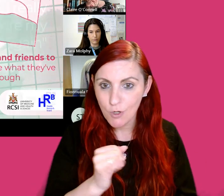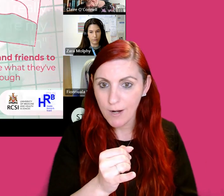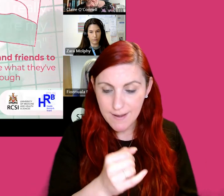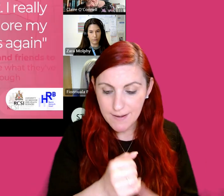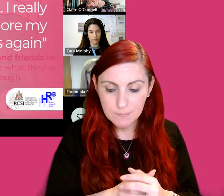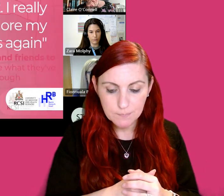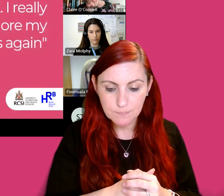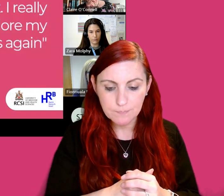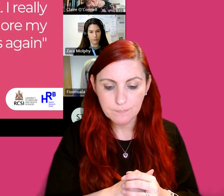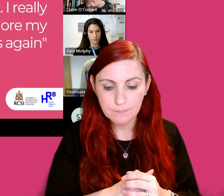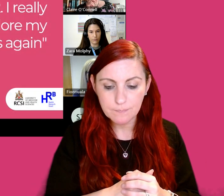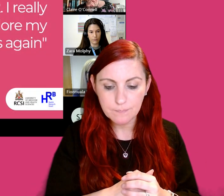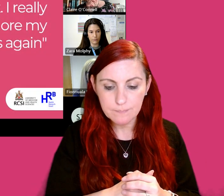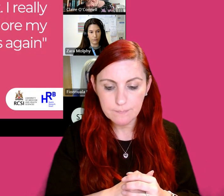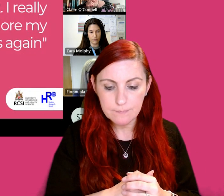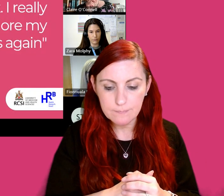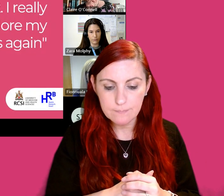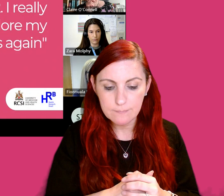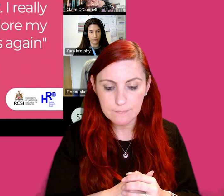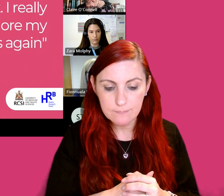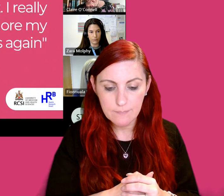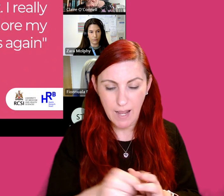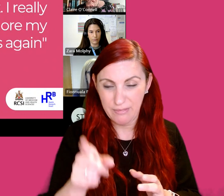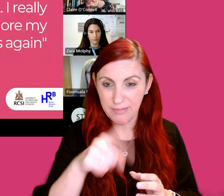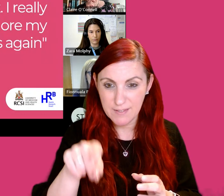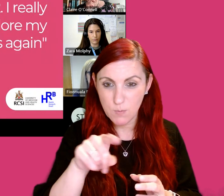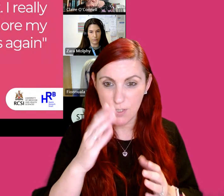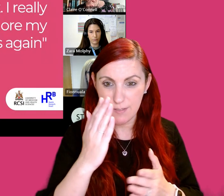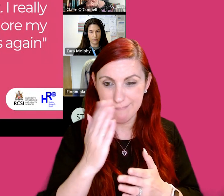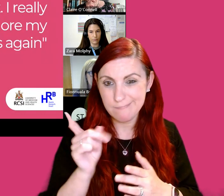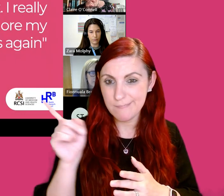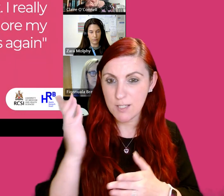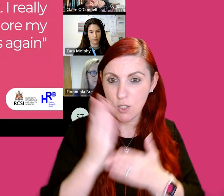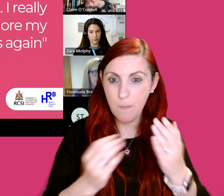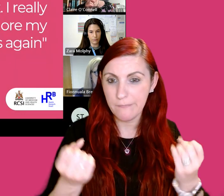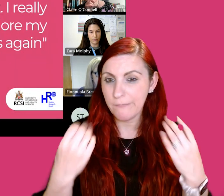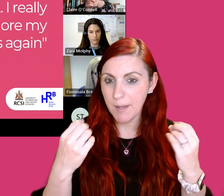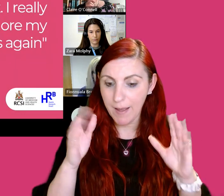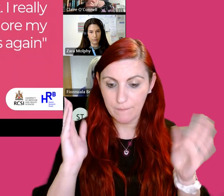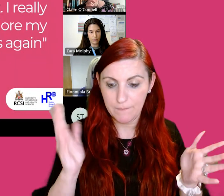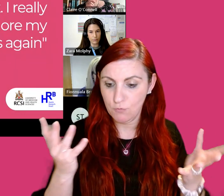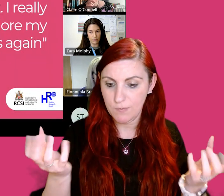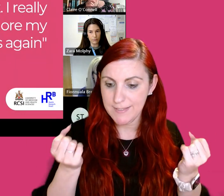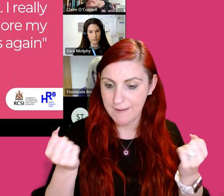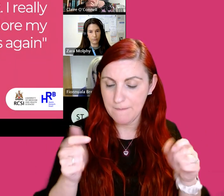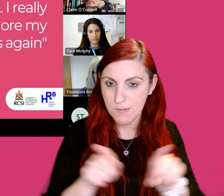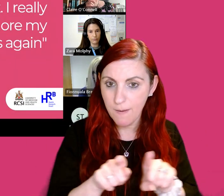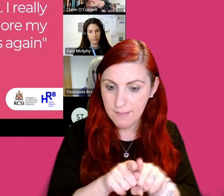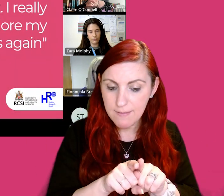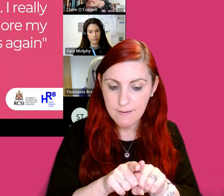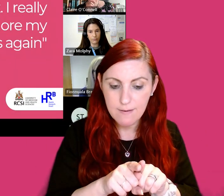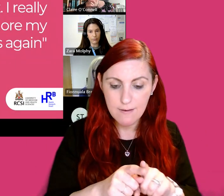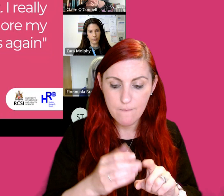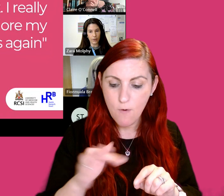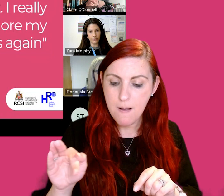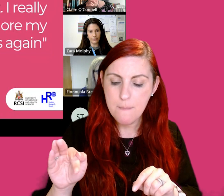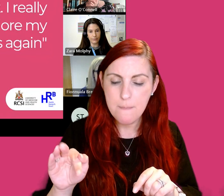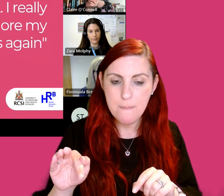um and these are some of the feedback we um we Reed received um from the from the women